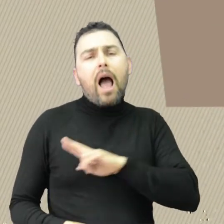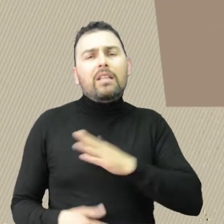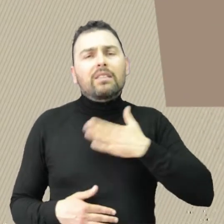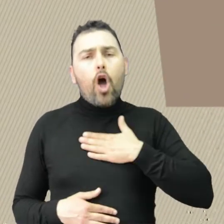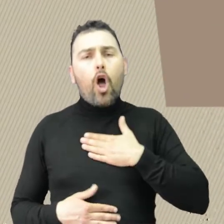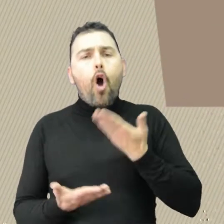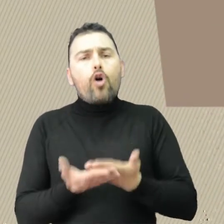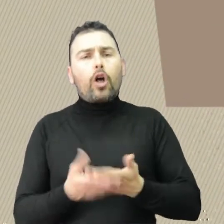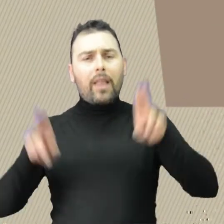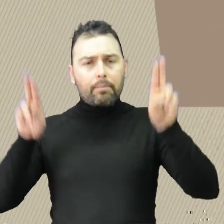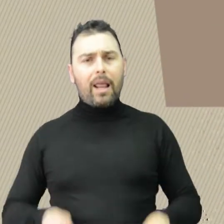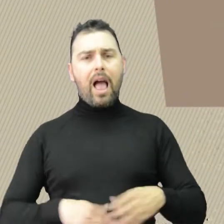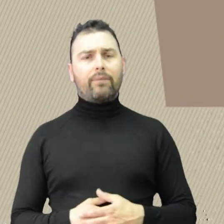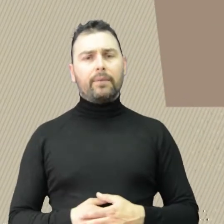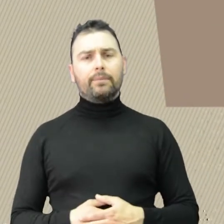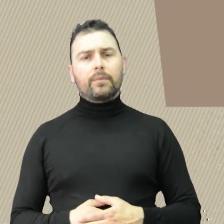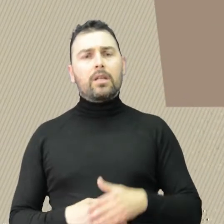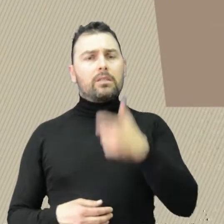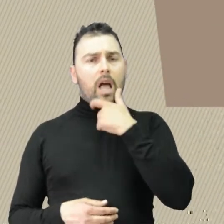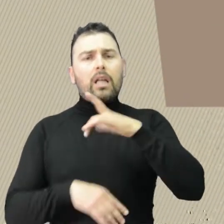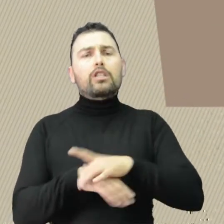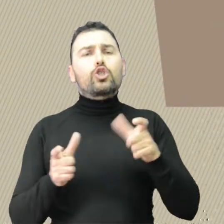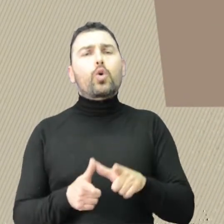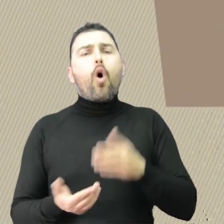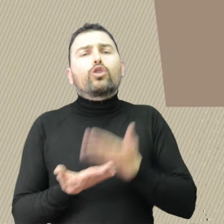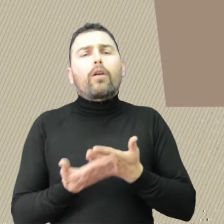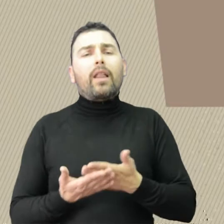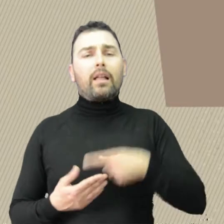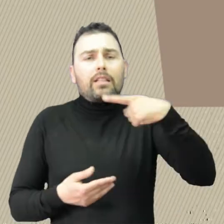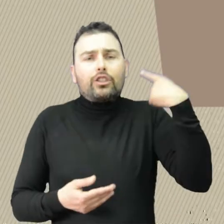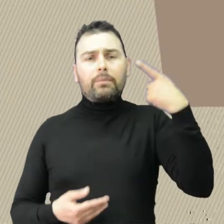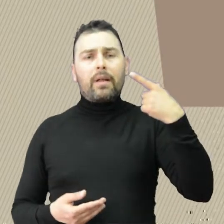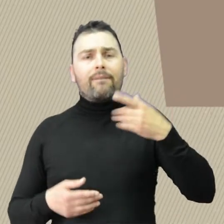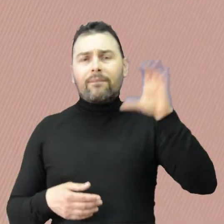Ancient Greeks were a polytheistic Society, this means that they worshiped many gods.